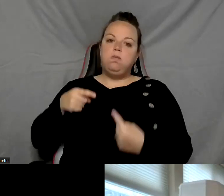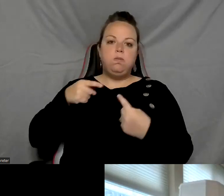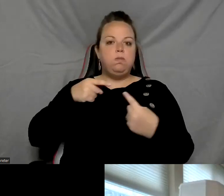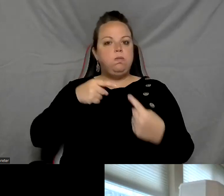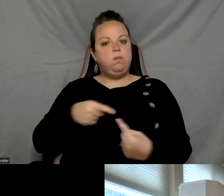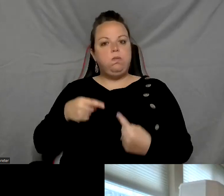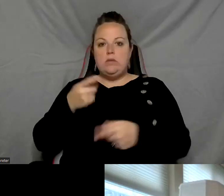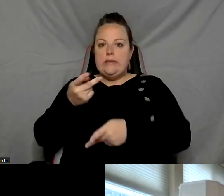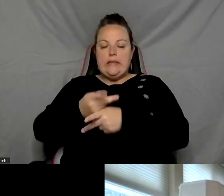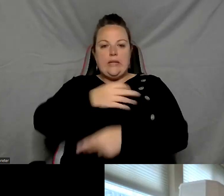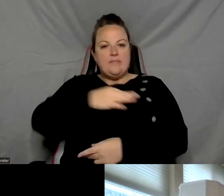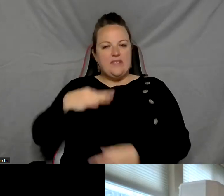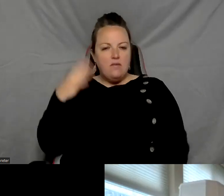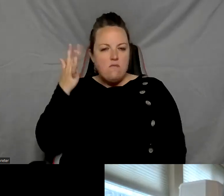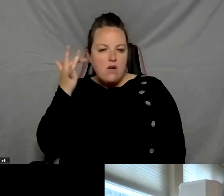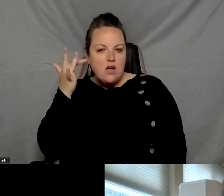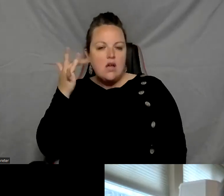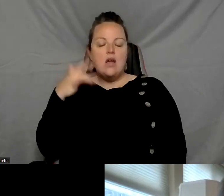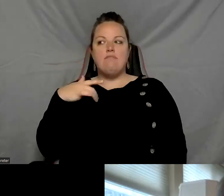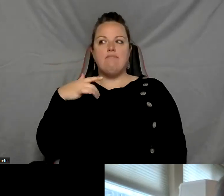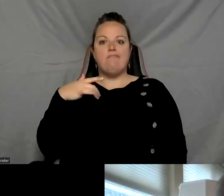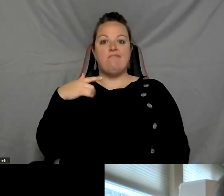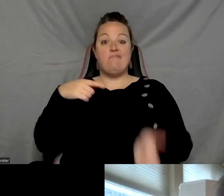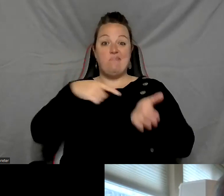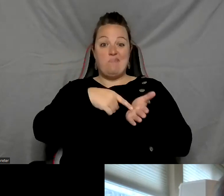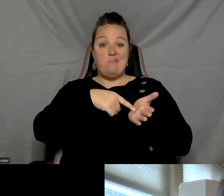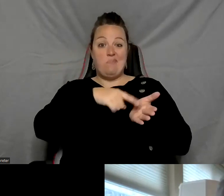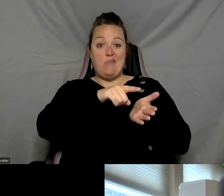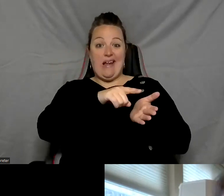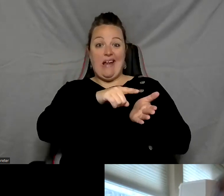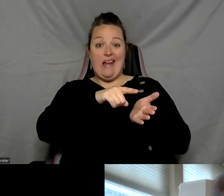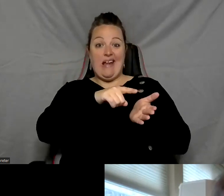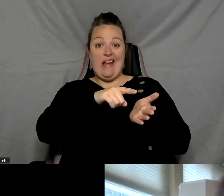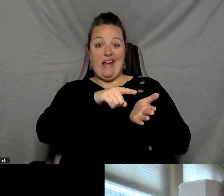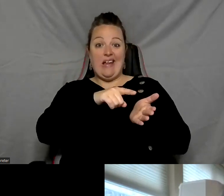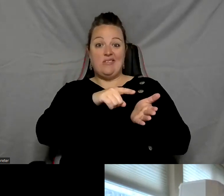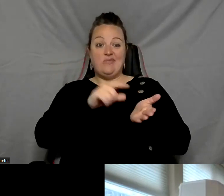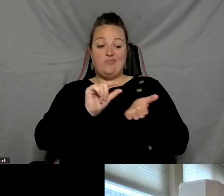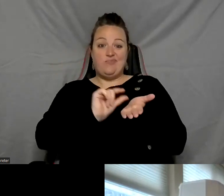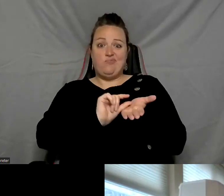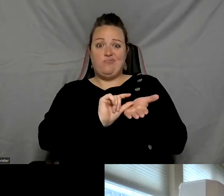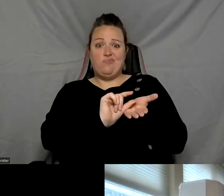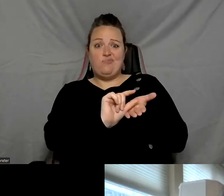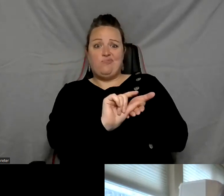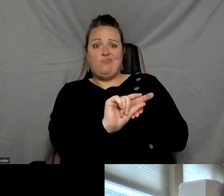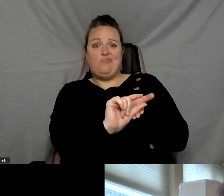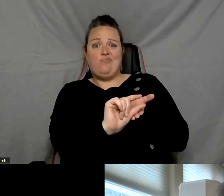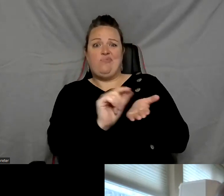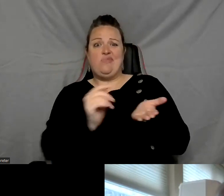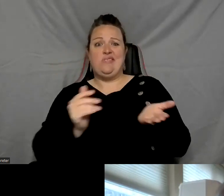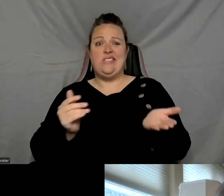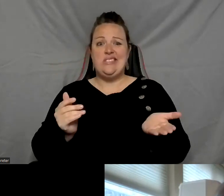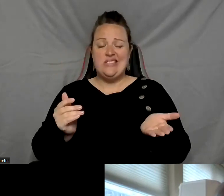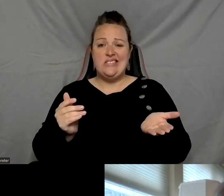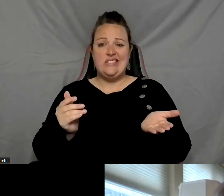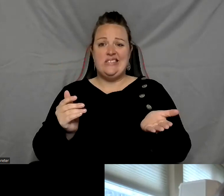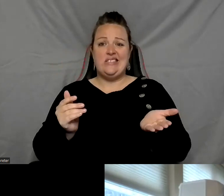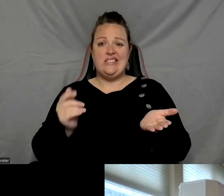on because they are getting paid they're not getting paid enough to being with.